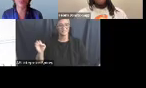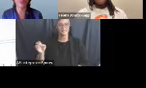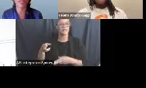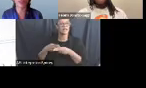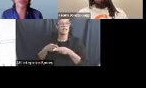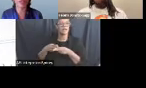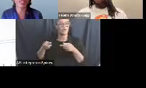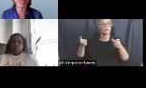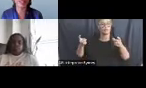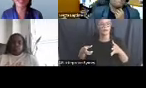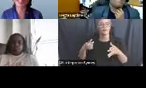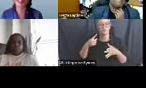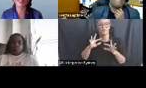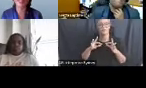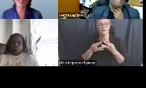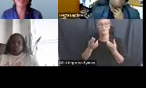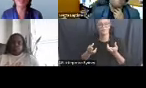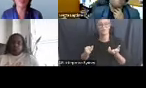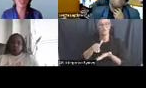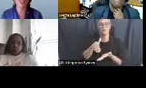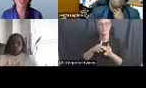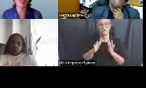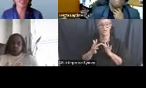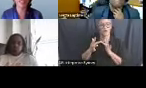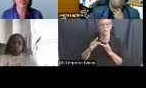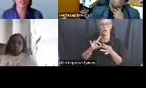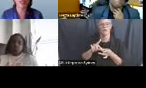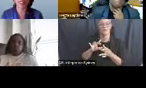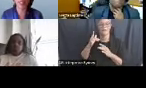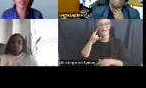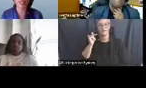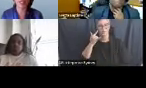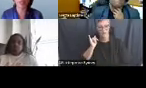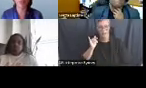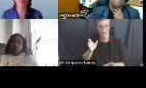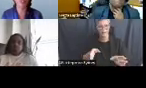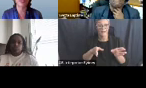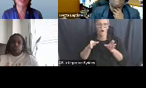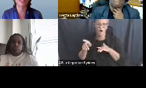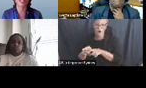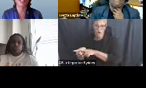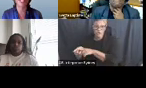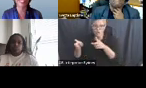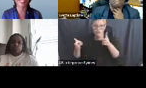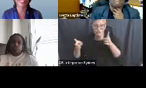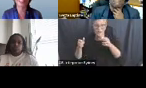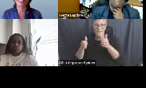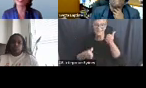Network of California and the executive director of the Eastern Los Angeles Family Resource Center.